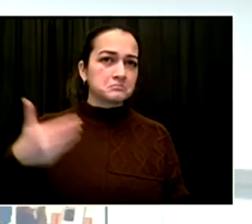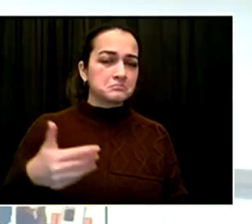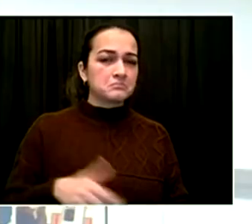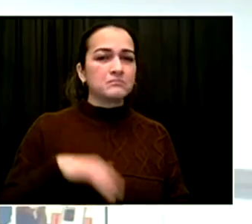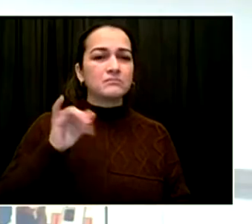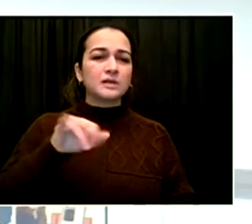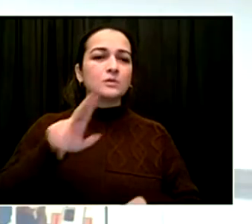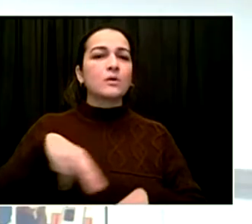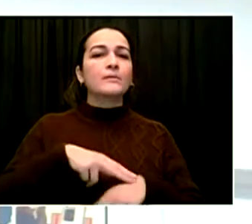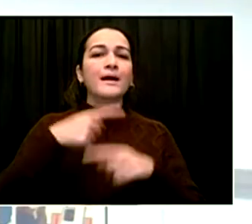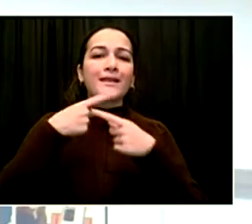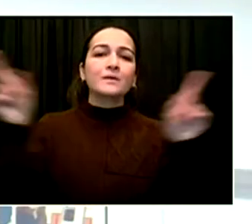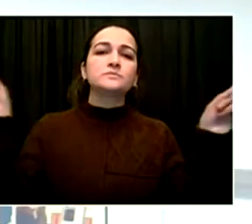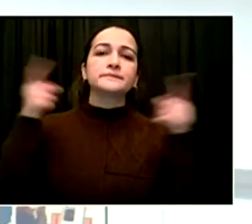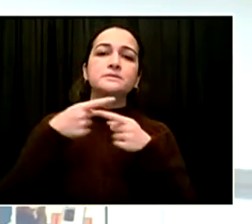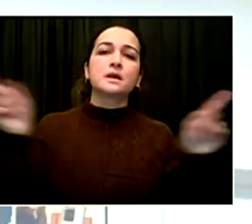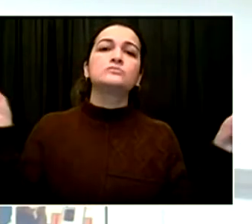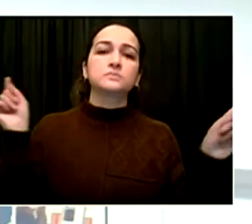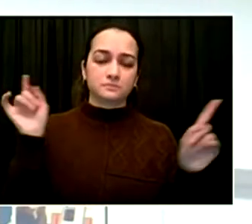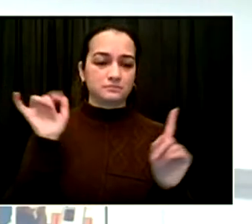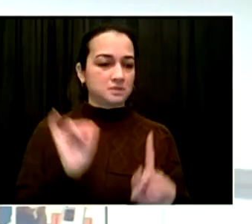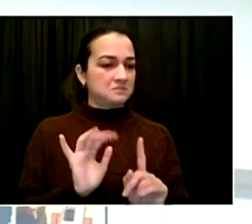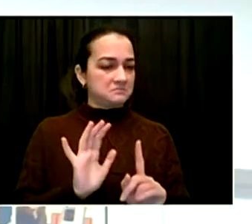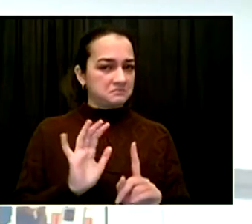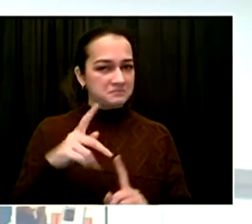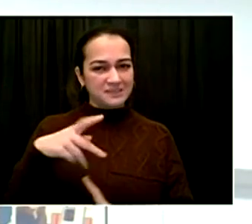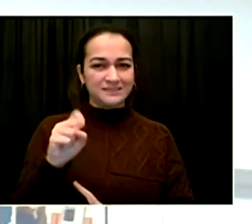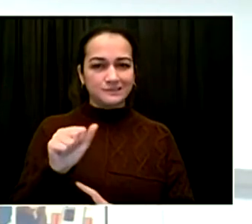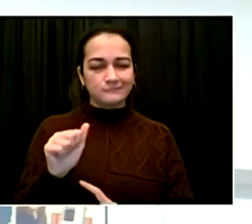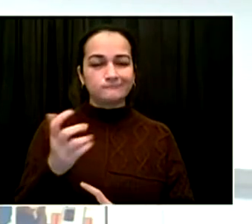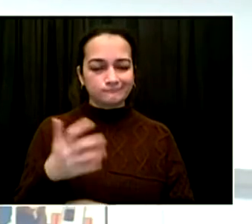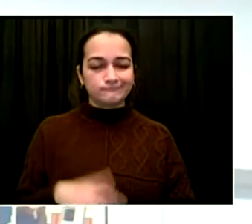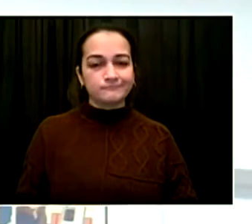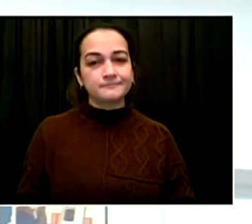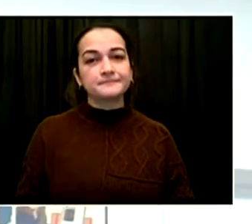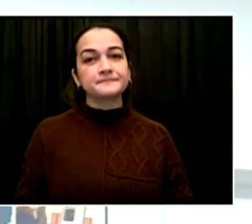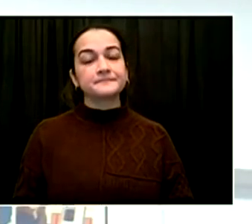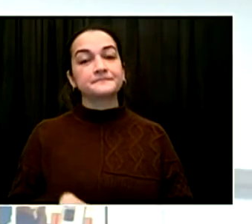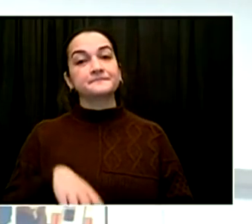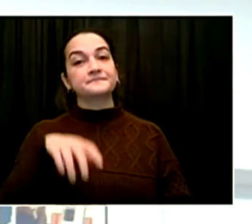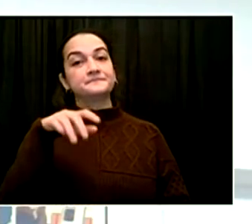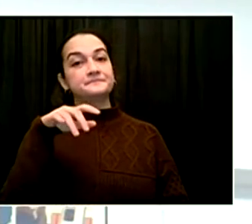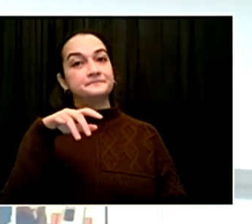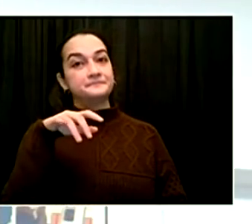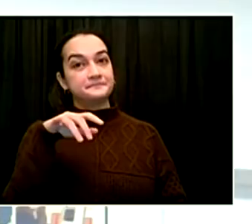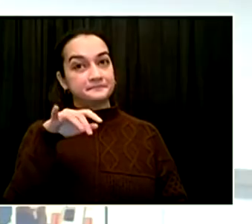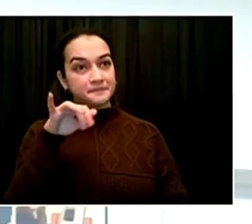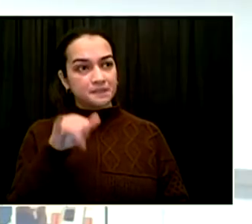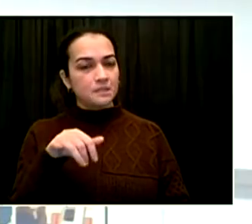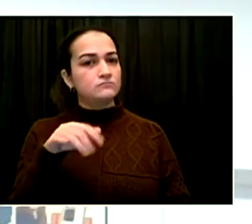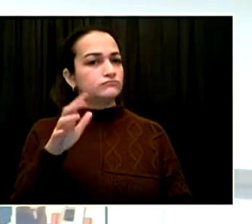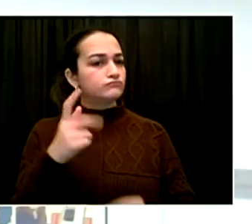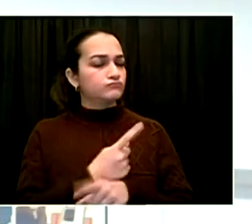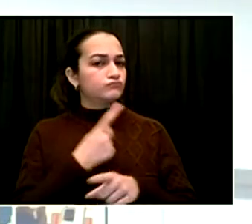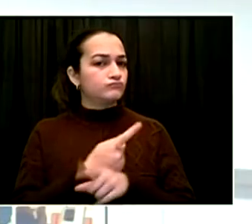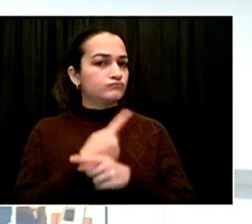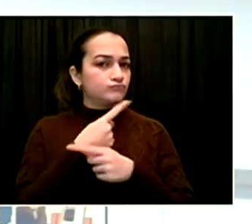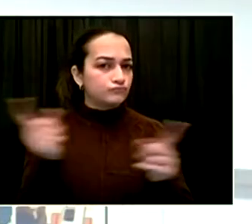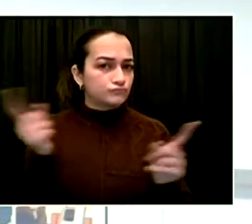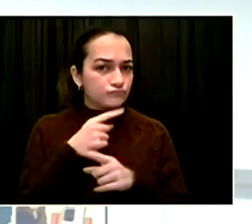MESSAGES AND PUBLIC SERVICE ANNOUNCE WANTS AND THAT'S ALL ON THE PUBLIC SIDE WITH RESPECT